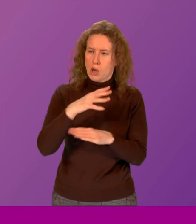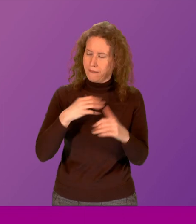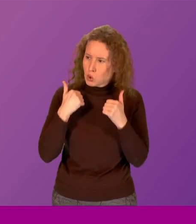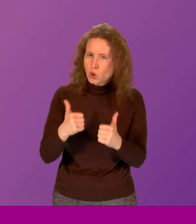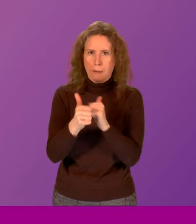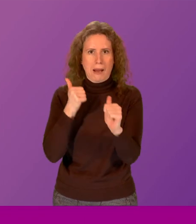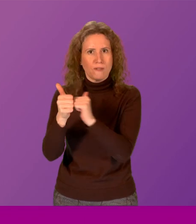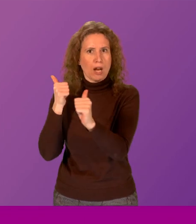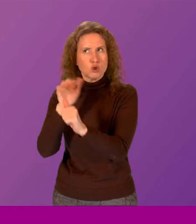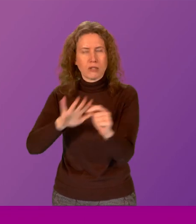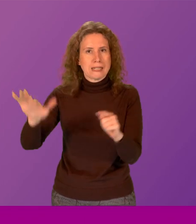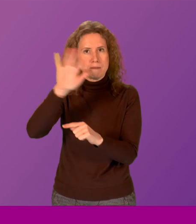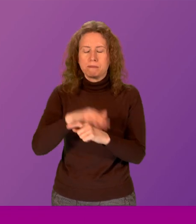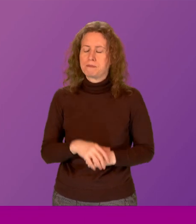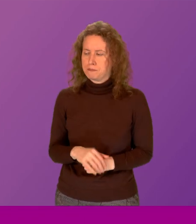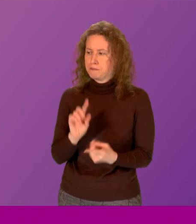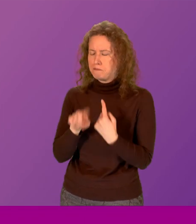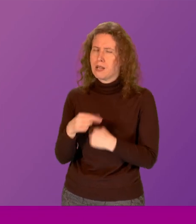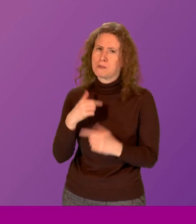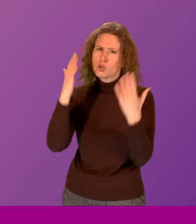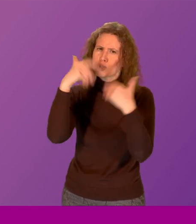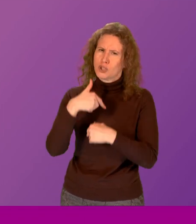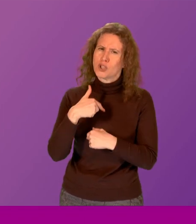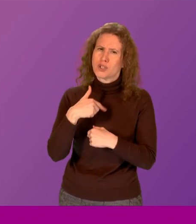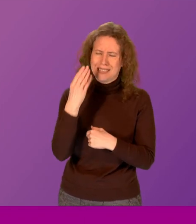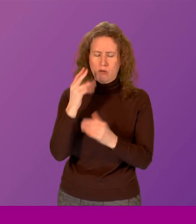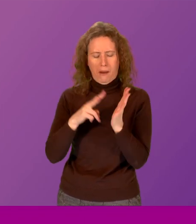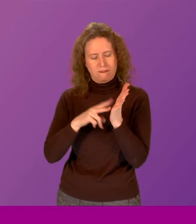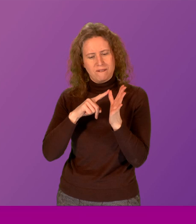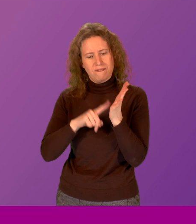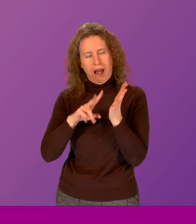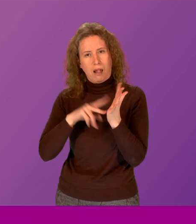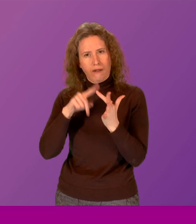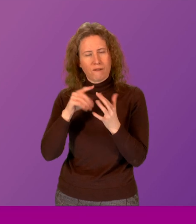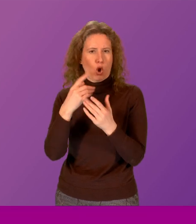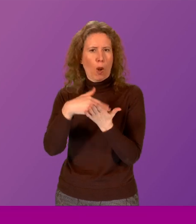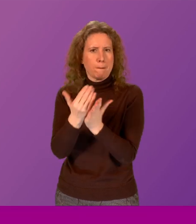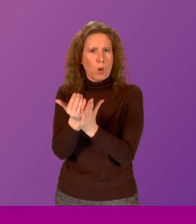I am very concerned to hear that Valve Components Ltd, which is part of the Glenalmond Group,